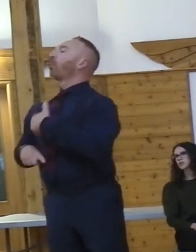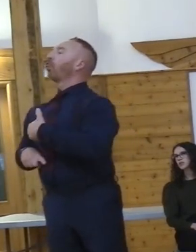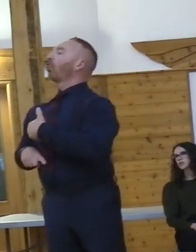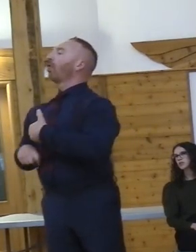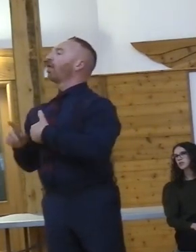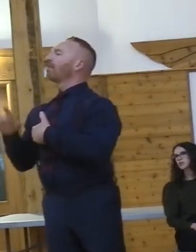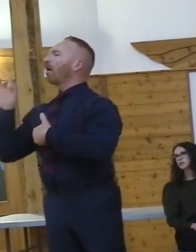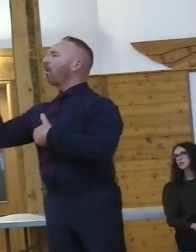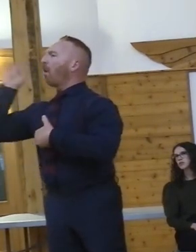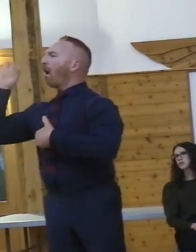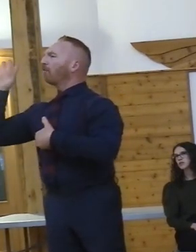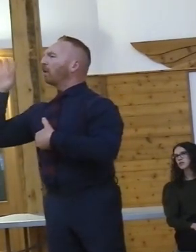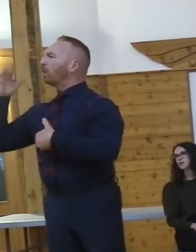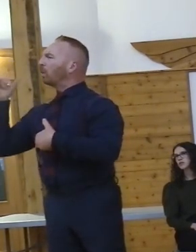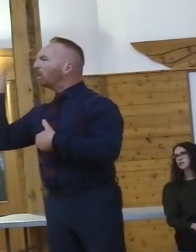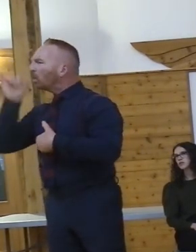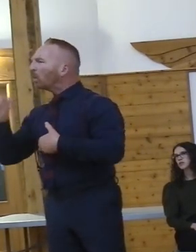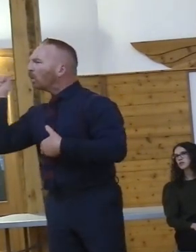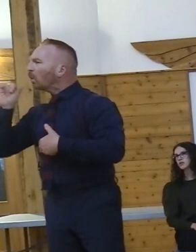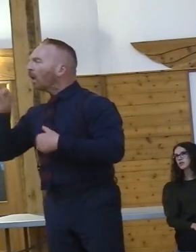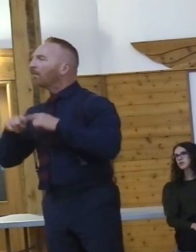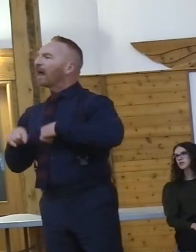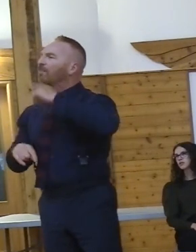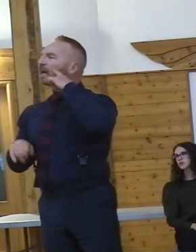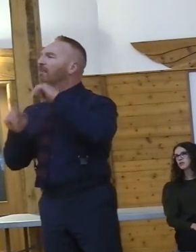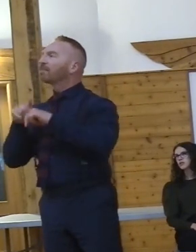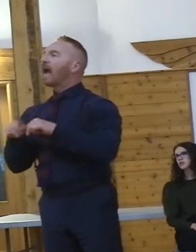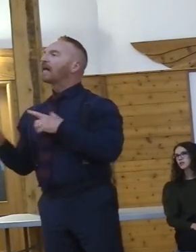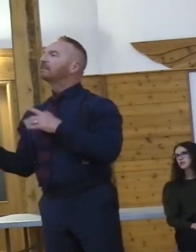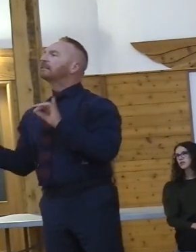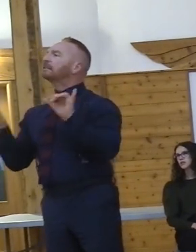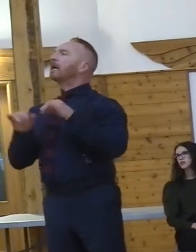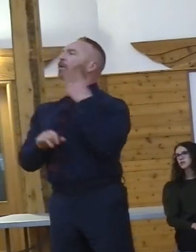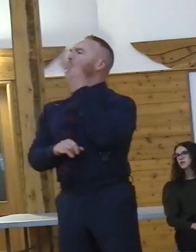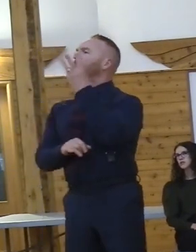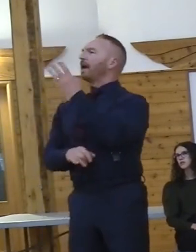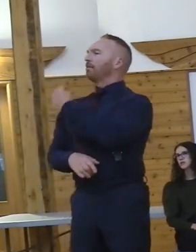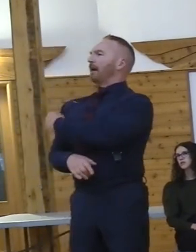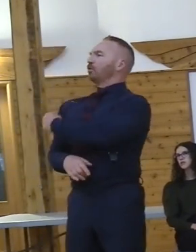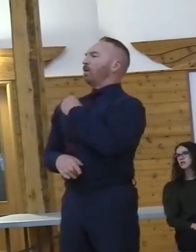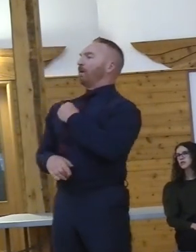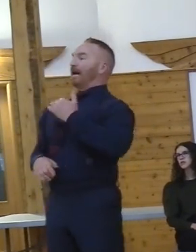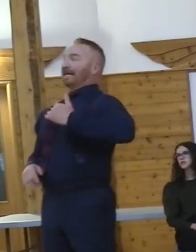That doesn't feel much different to me than the Winnipeg, Manitoba and Canadian governments